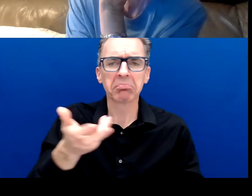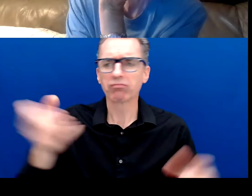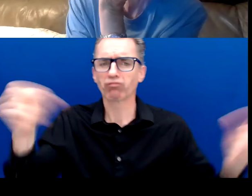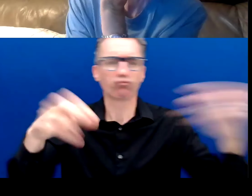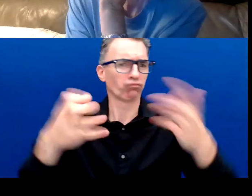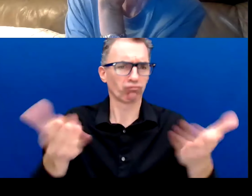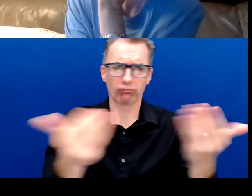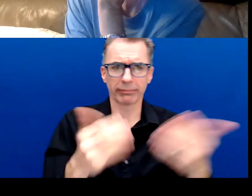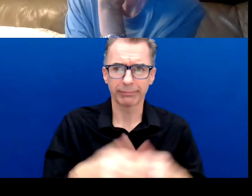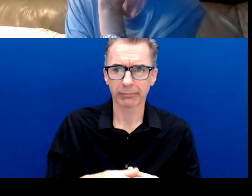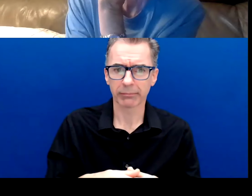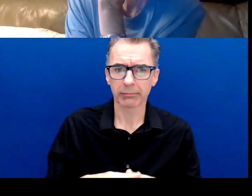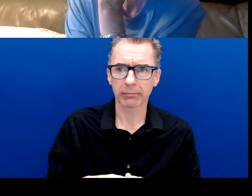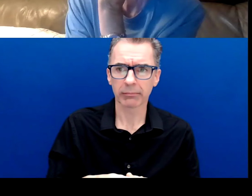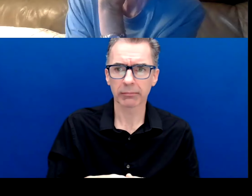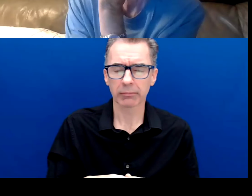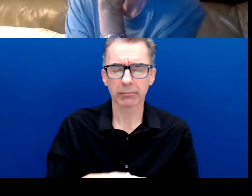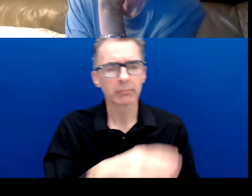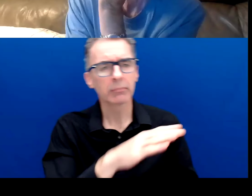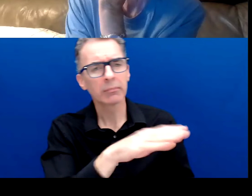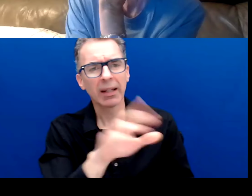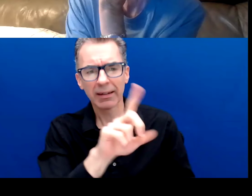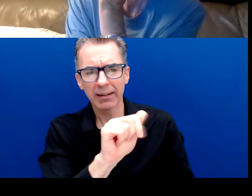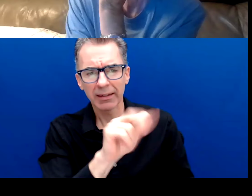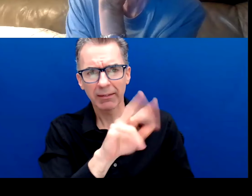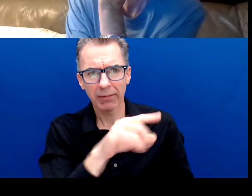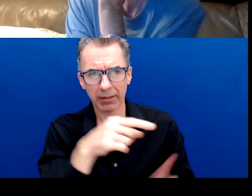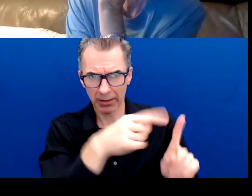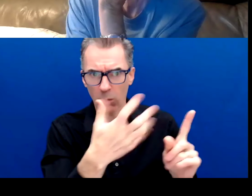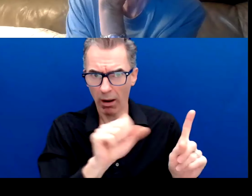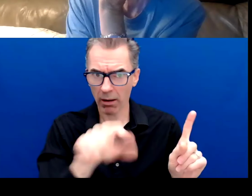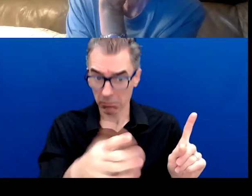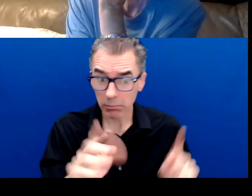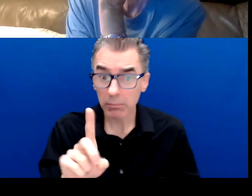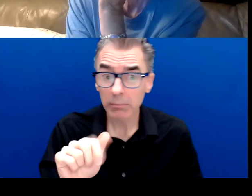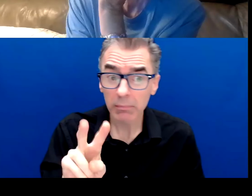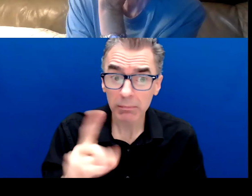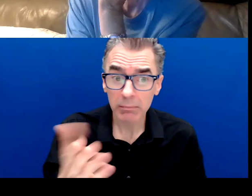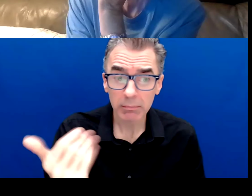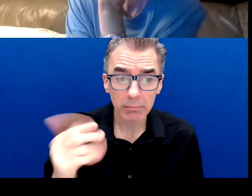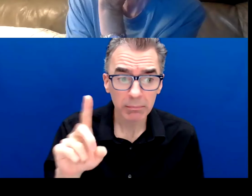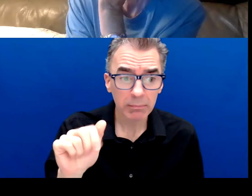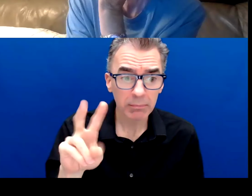Gerard, David had a question. Okay. David.